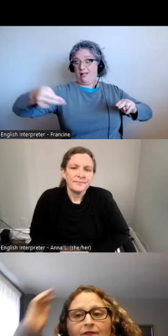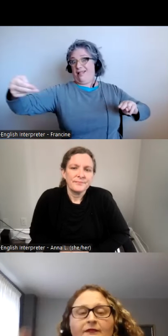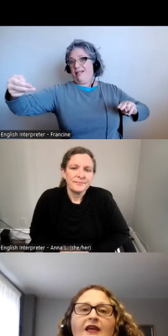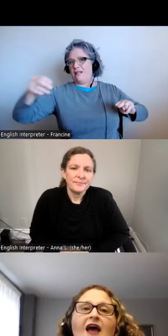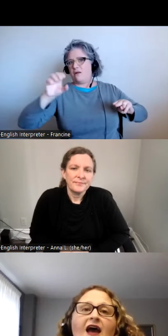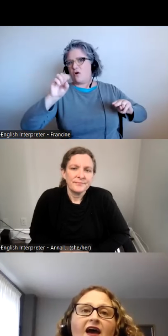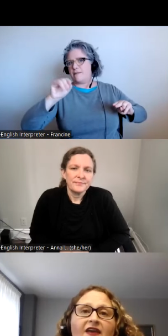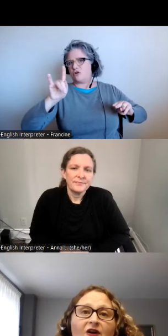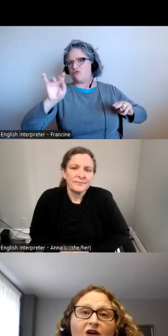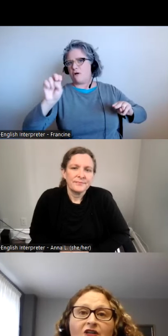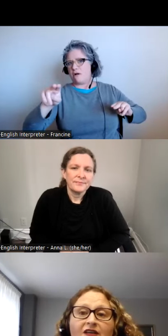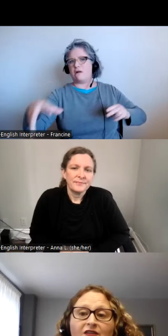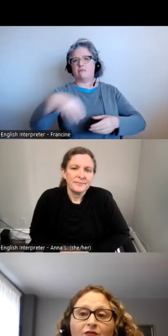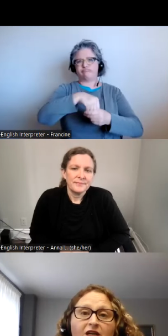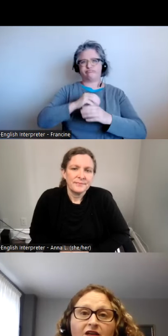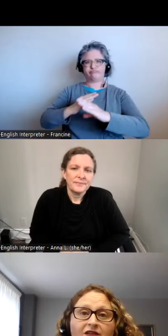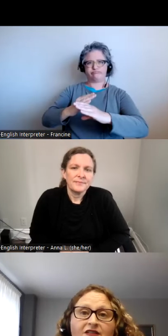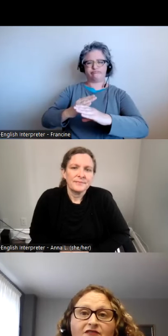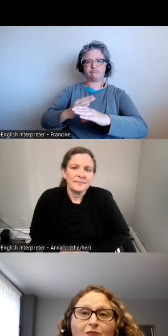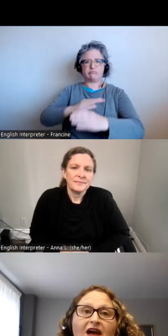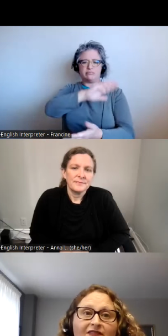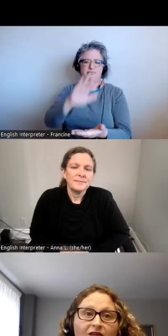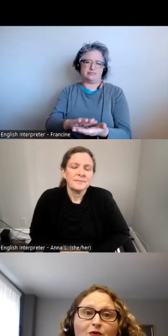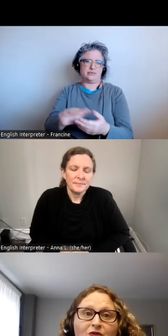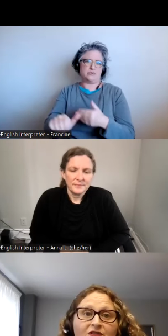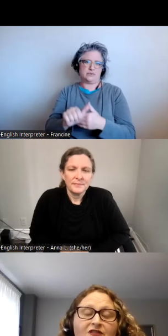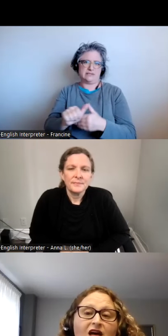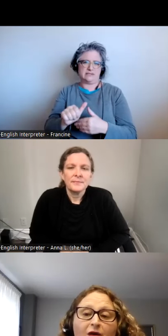bivalent boosters target the original Covid virus and the